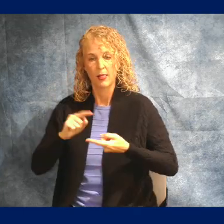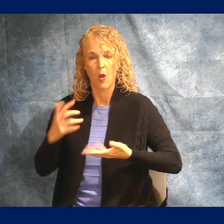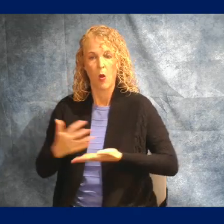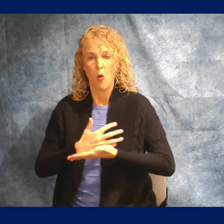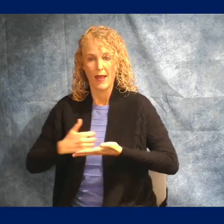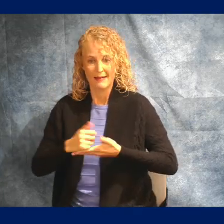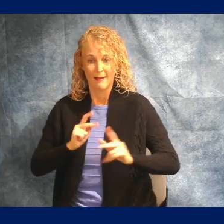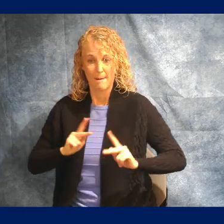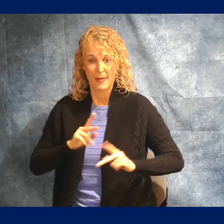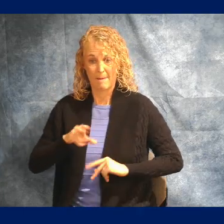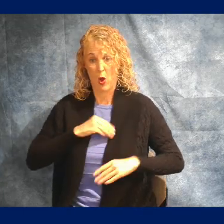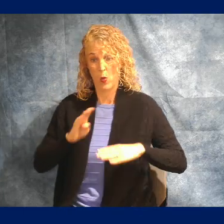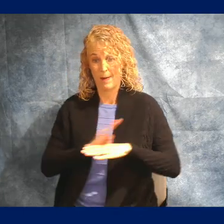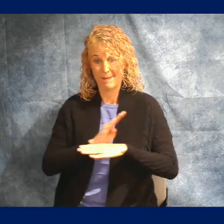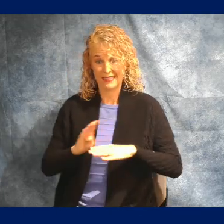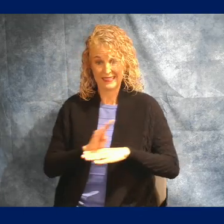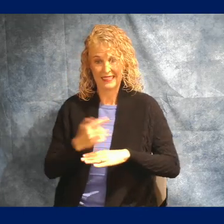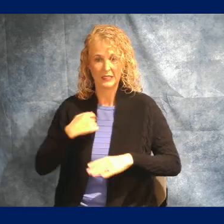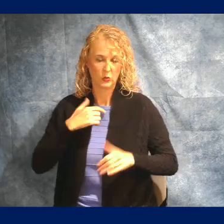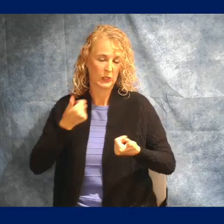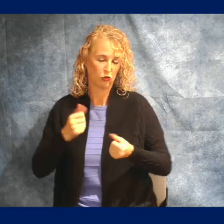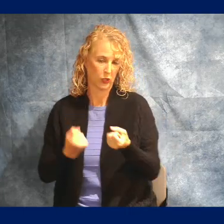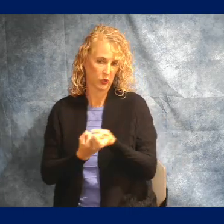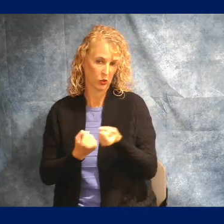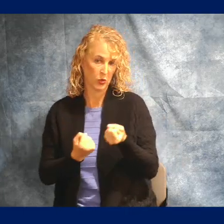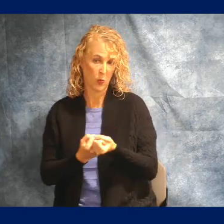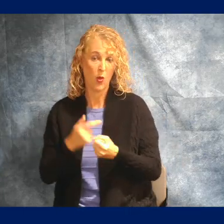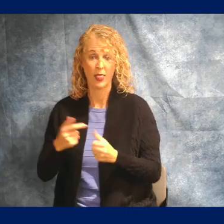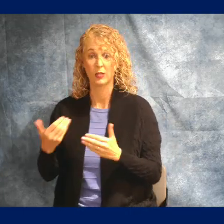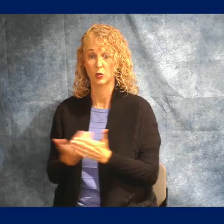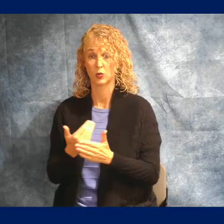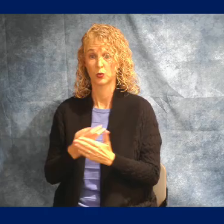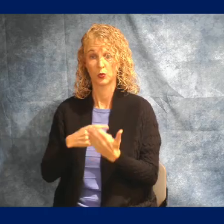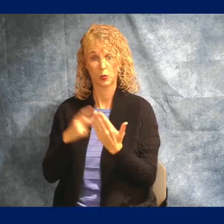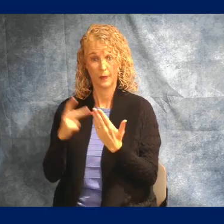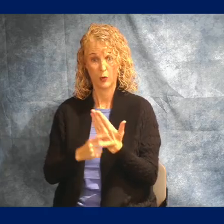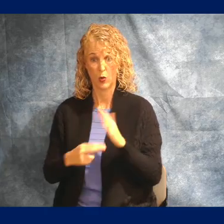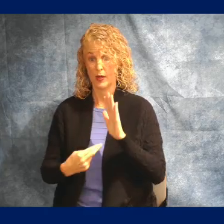This is a new program for Hamilton County and this first cycle represents a significant